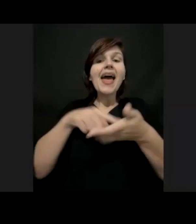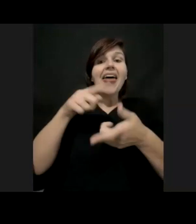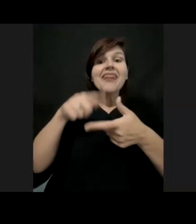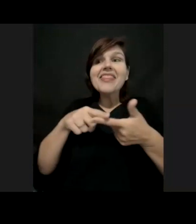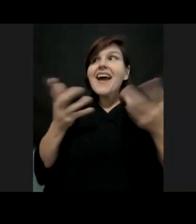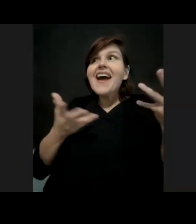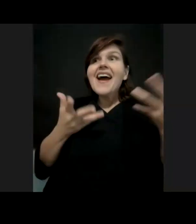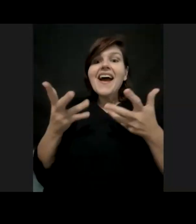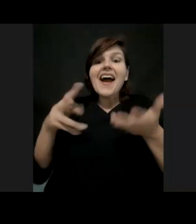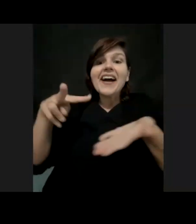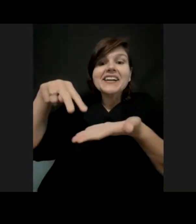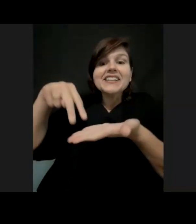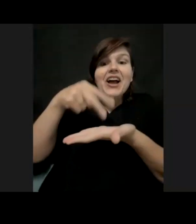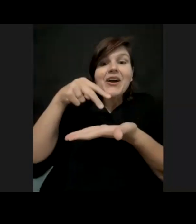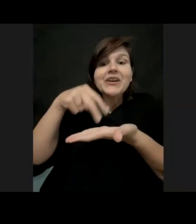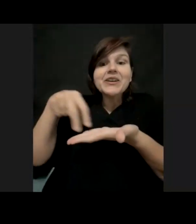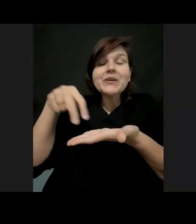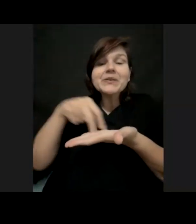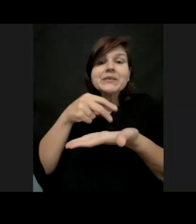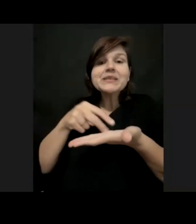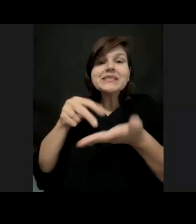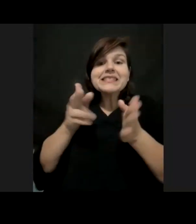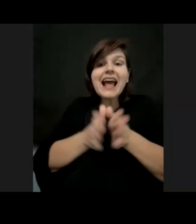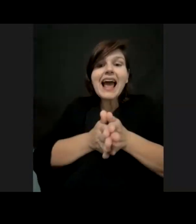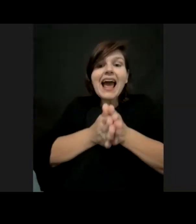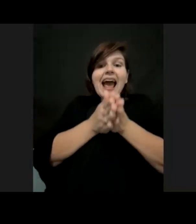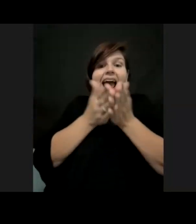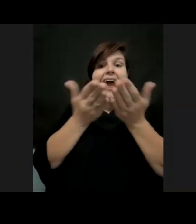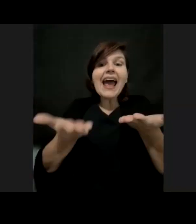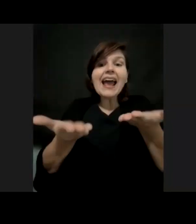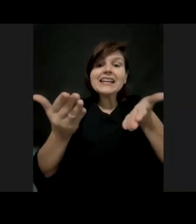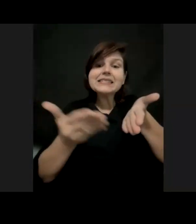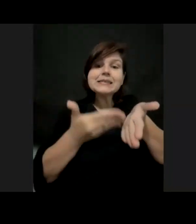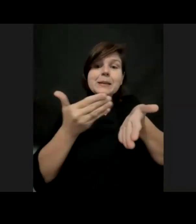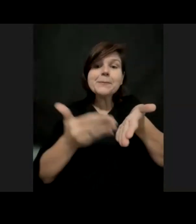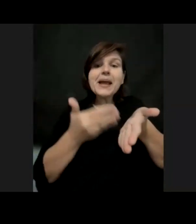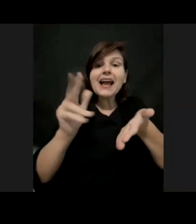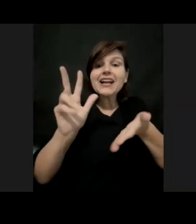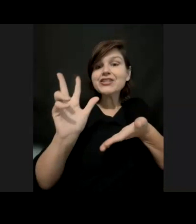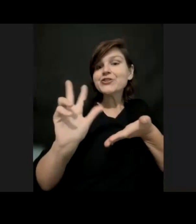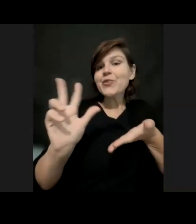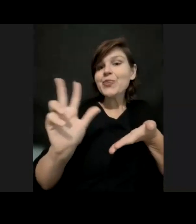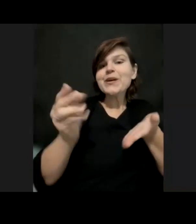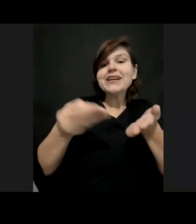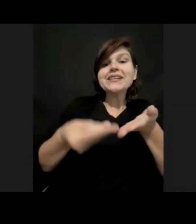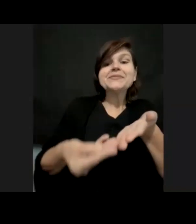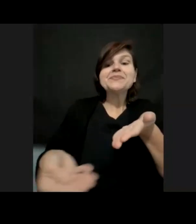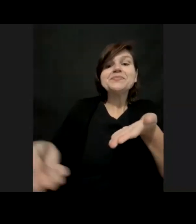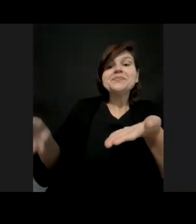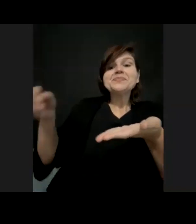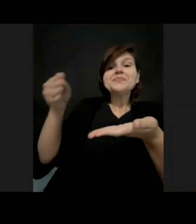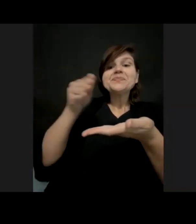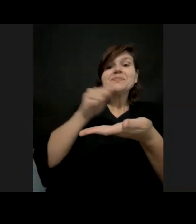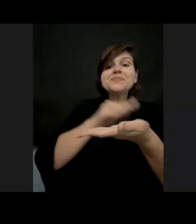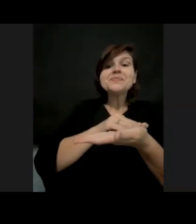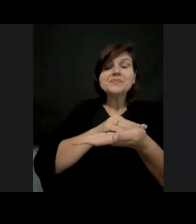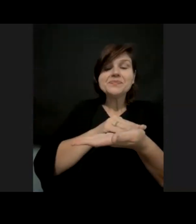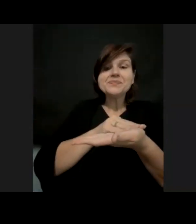Boys and girls, I've got to turn the page. We're on page 3. Can you believe it? And Mr. Socks did a funny dance.